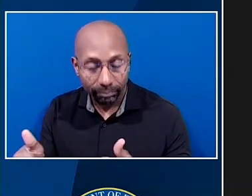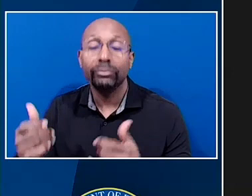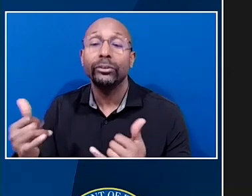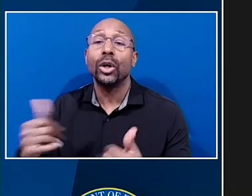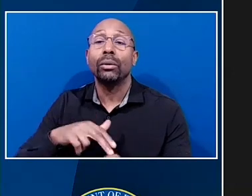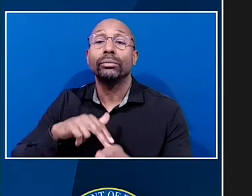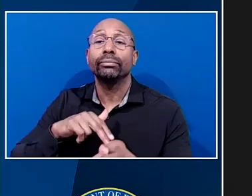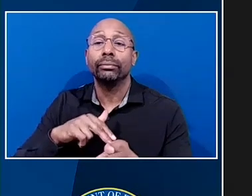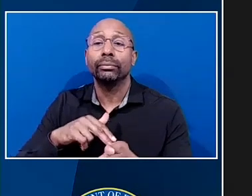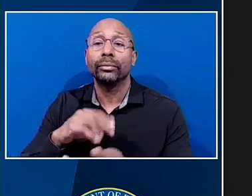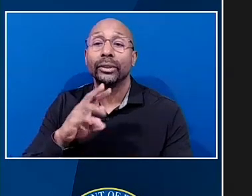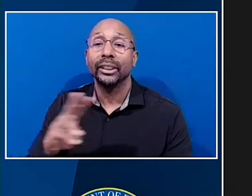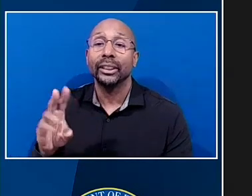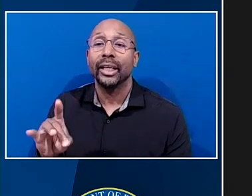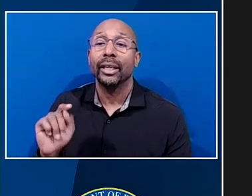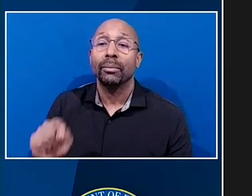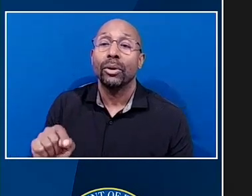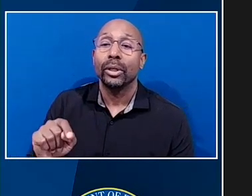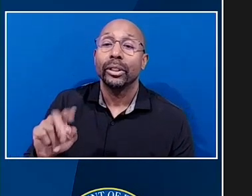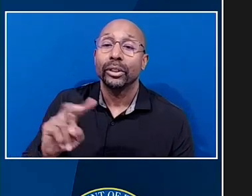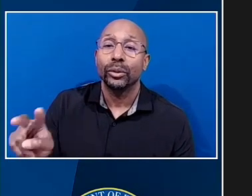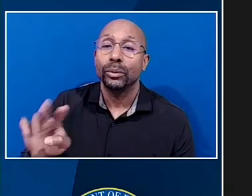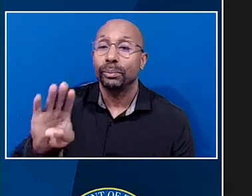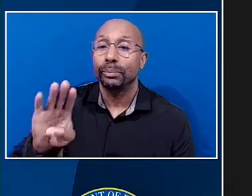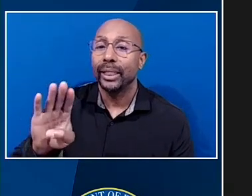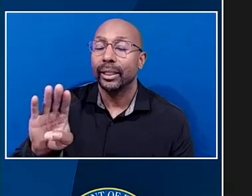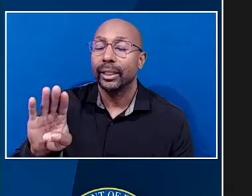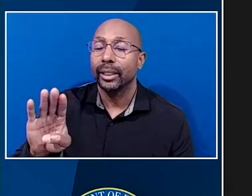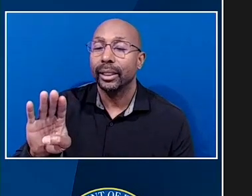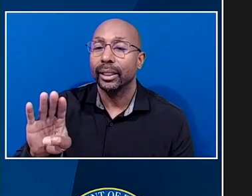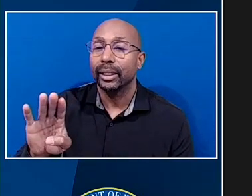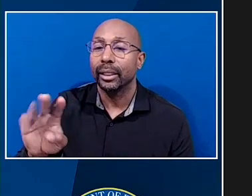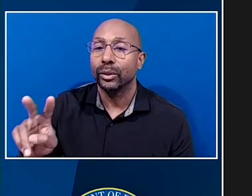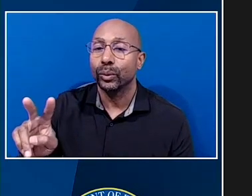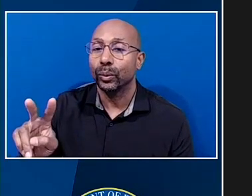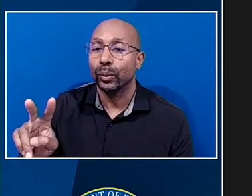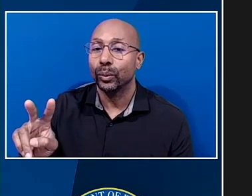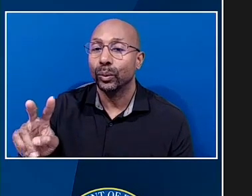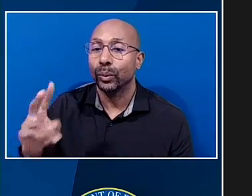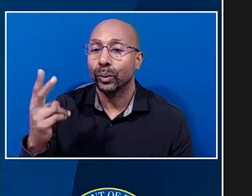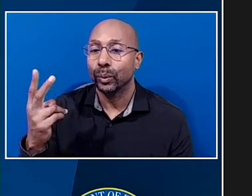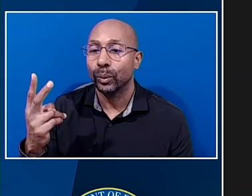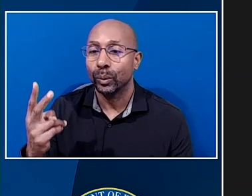(b)(2). If we can see thumbs for that.